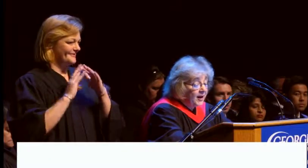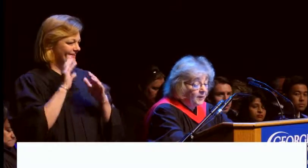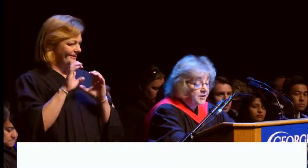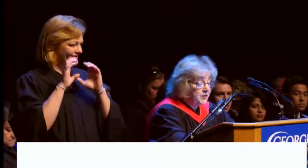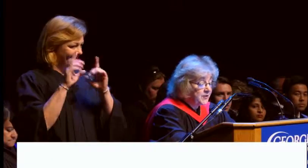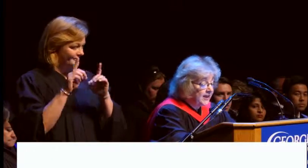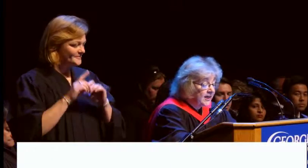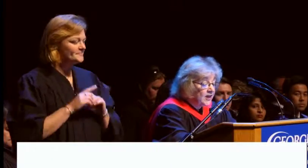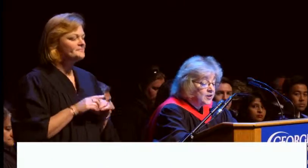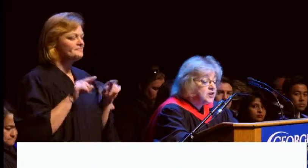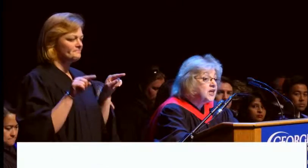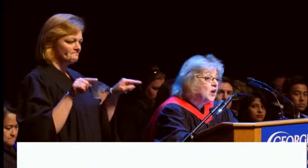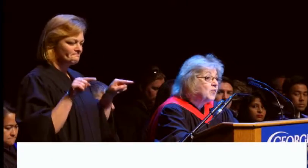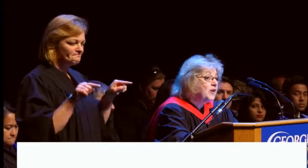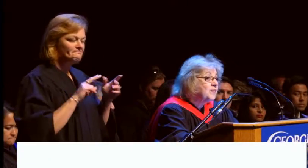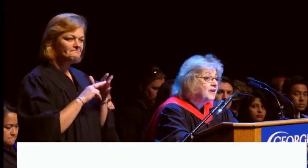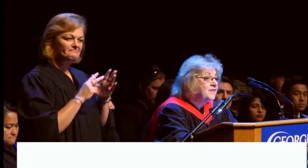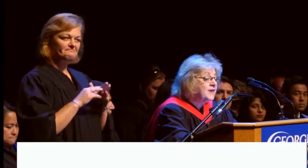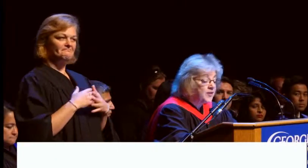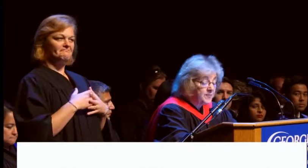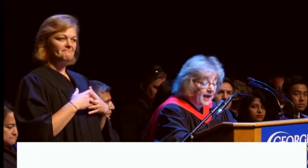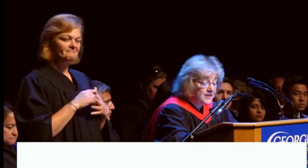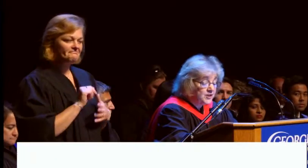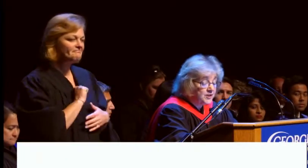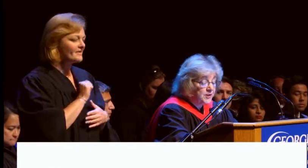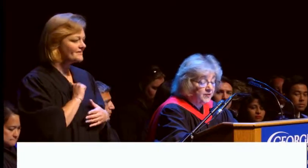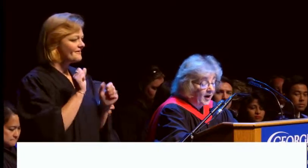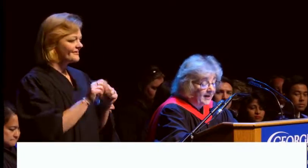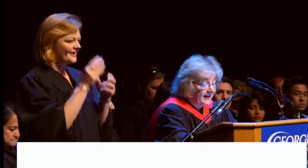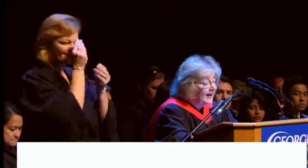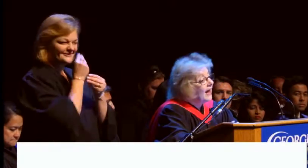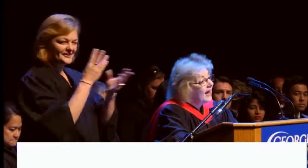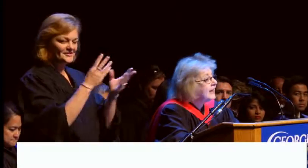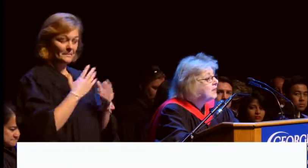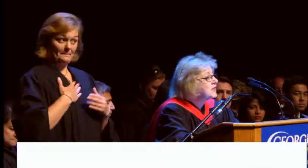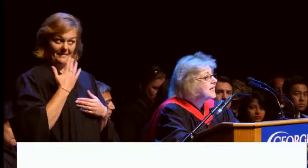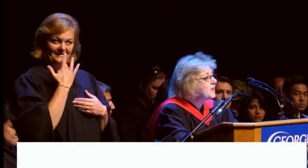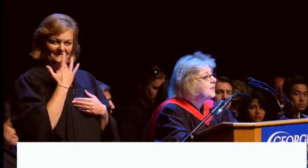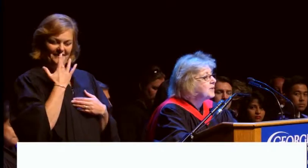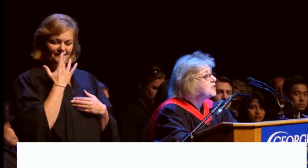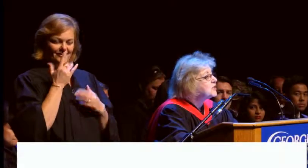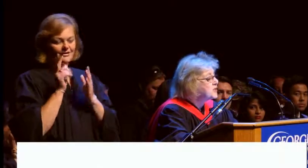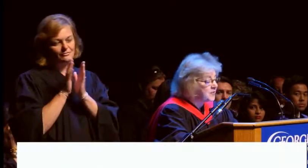OPPORTUNITY TO SHARE ONE OF MY FAVORITE PASSAGES OF WRITING AND I WANT TO TAKE A MOMENT TO DO THAT.